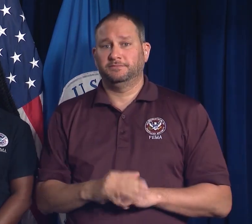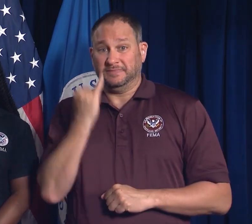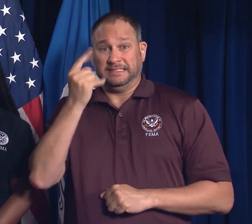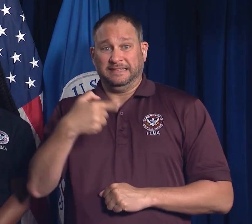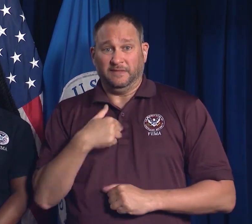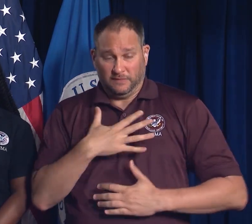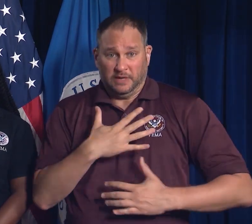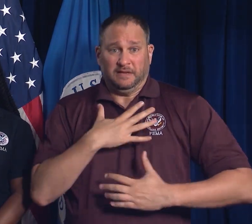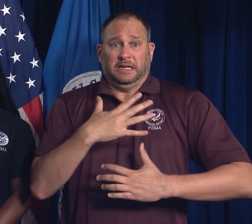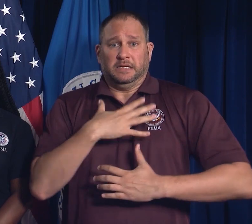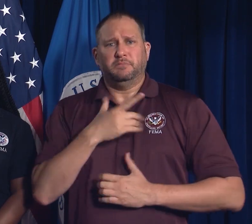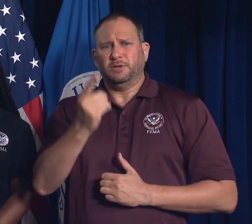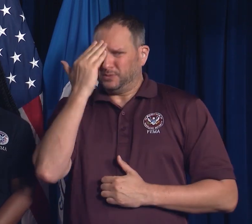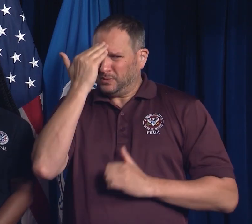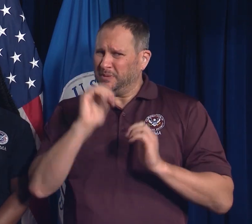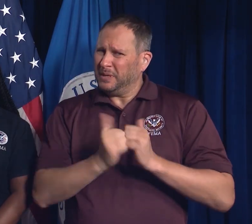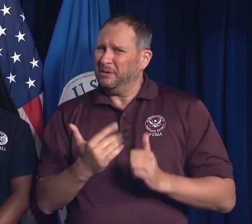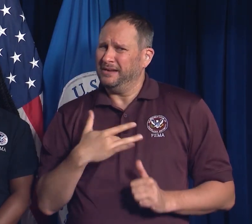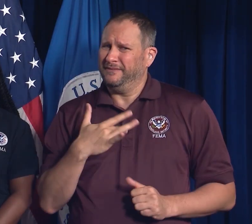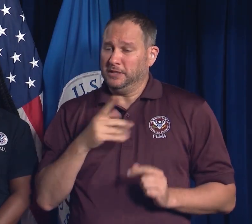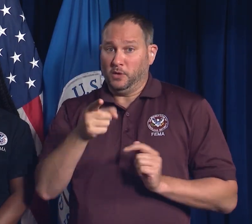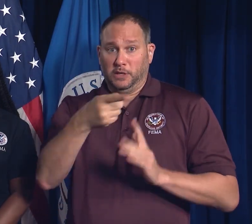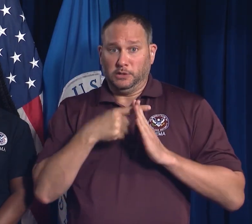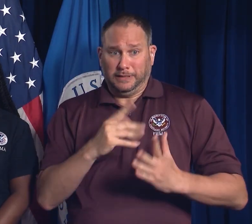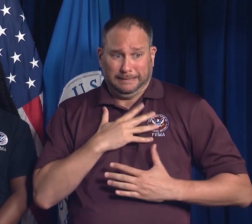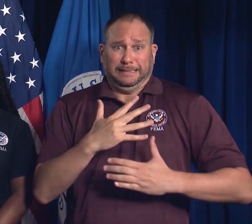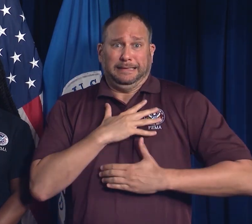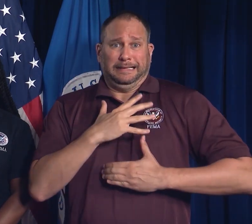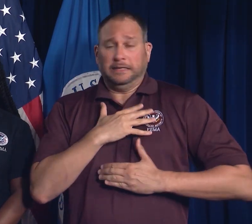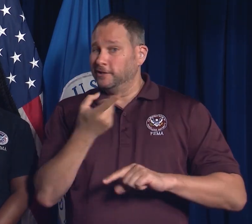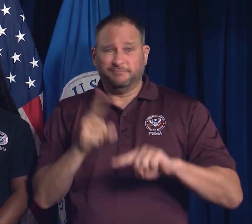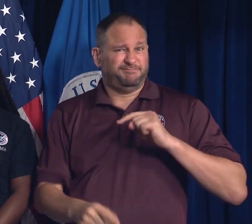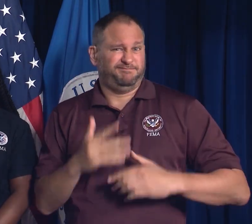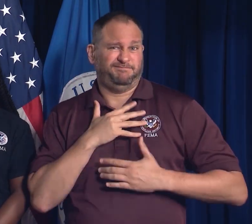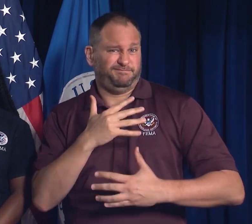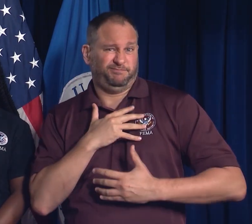If you have asthma, you know how it feels when you start wheezing or are out of breath,